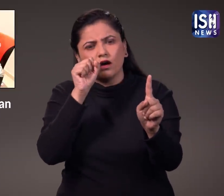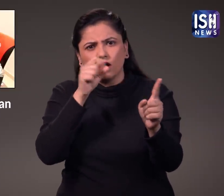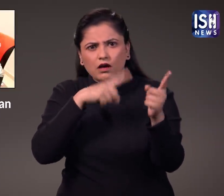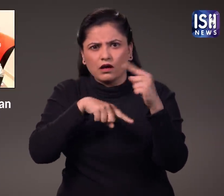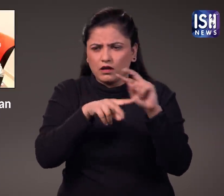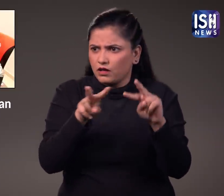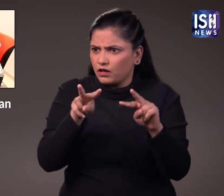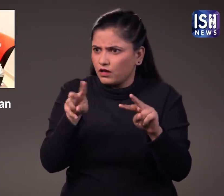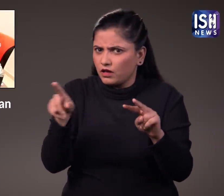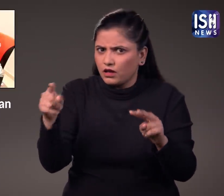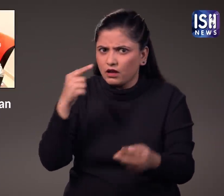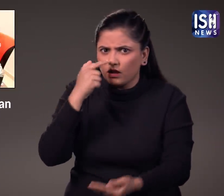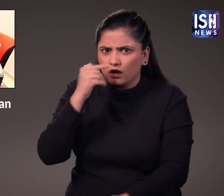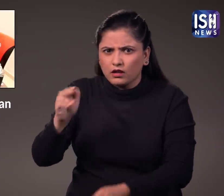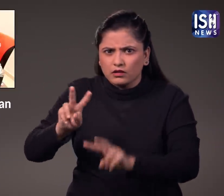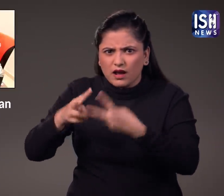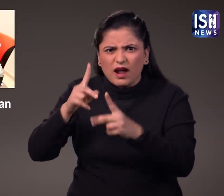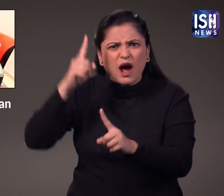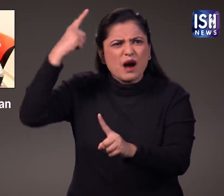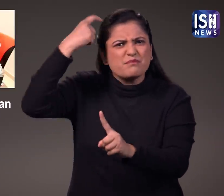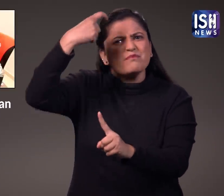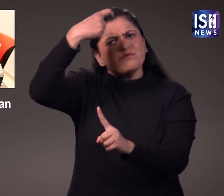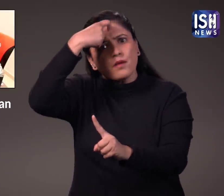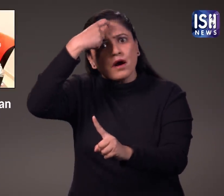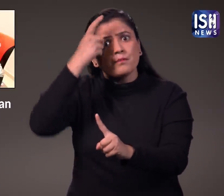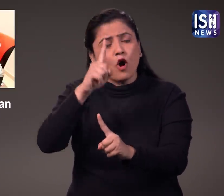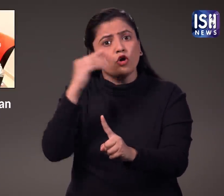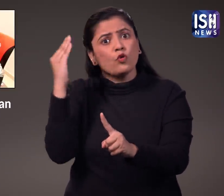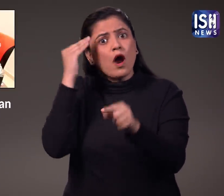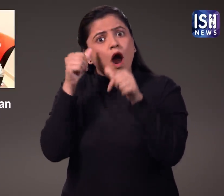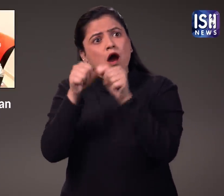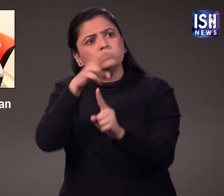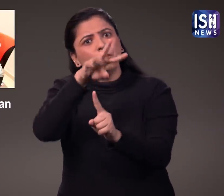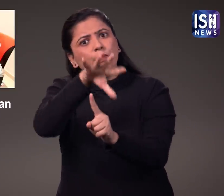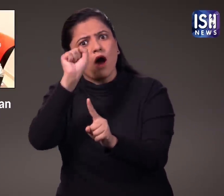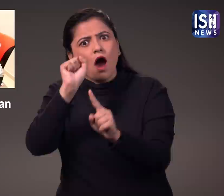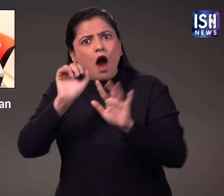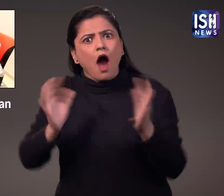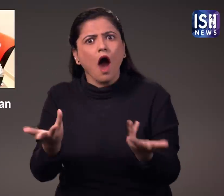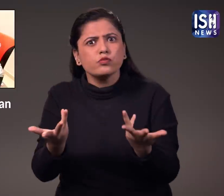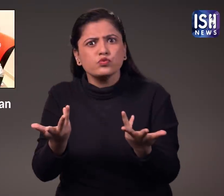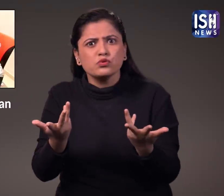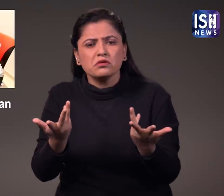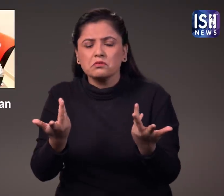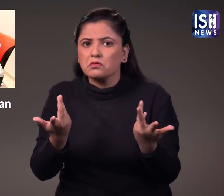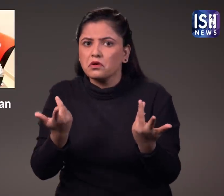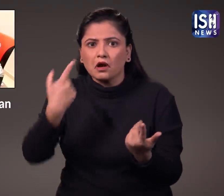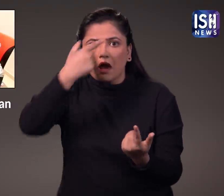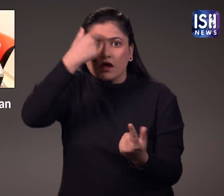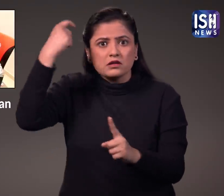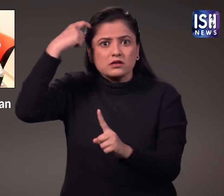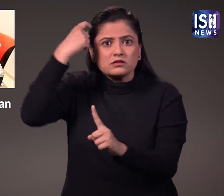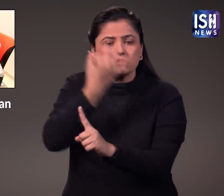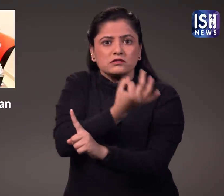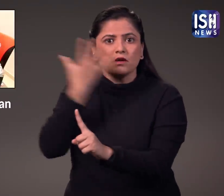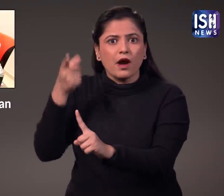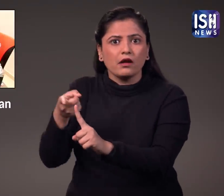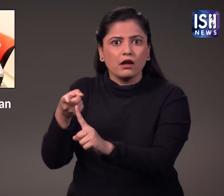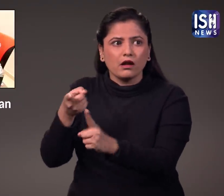Despite having a psychological problem herself, she is able to read her mother’s mind